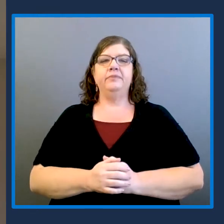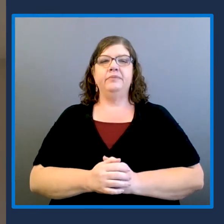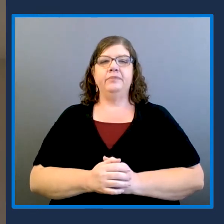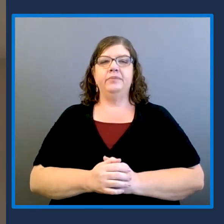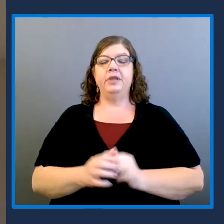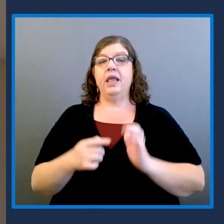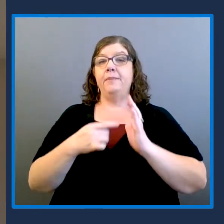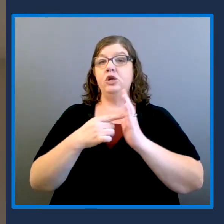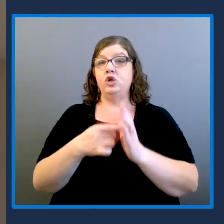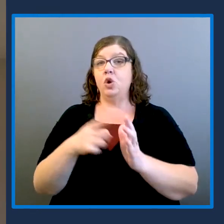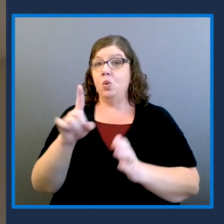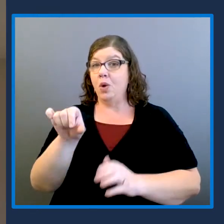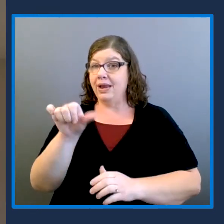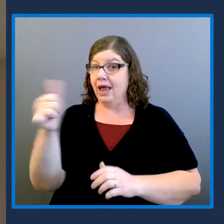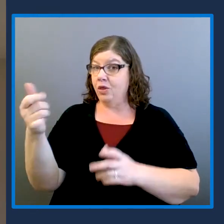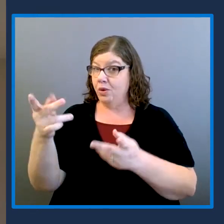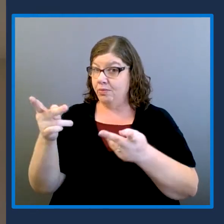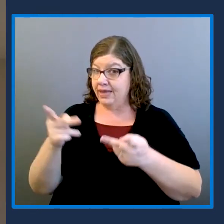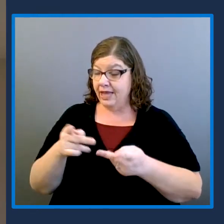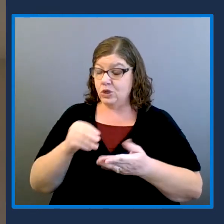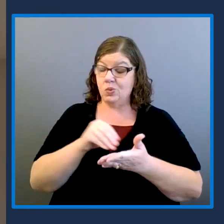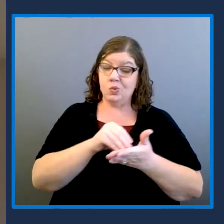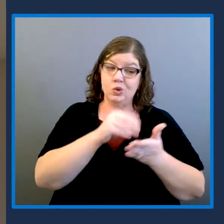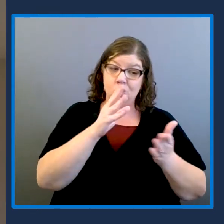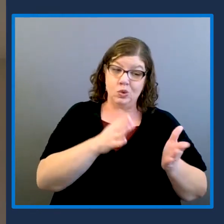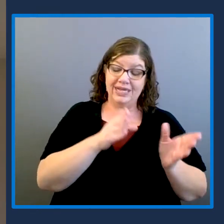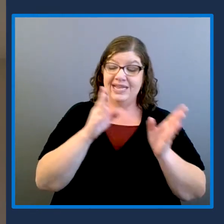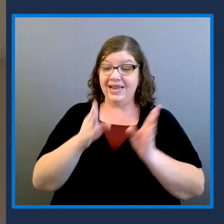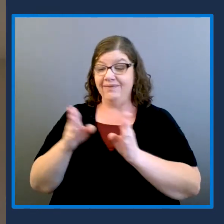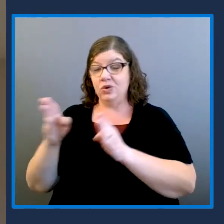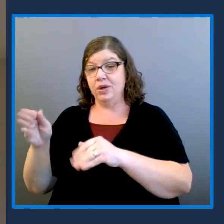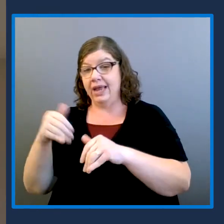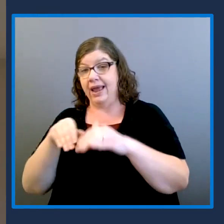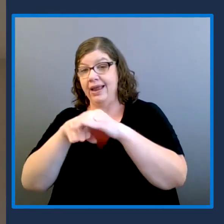and i'm going to show you an additional place where students and individuals have